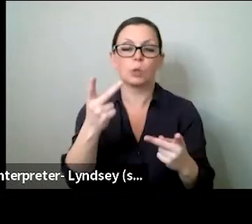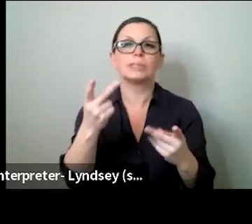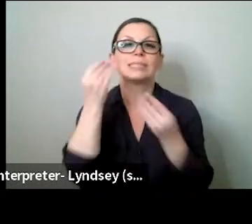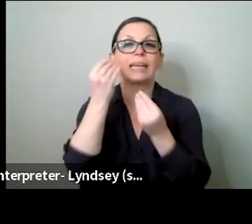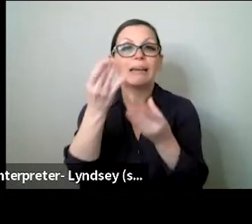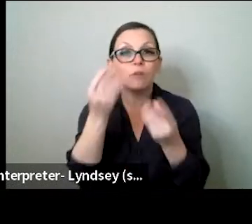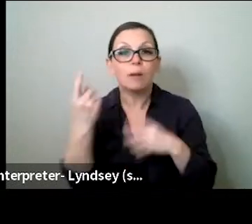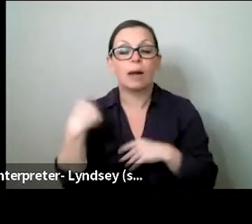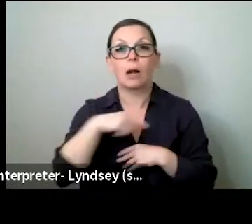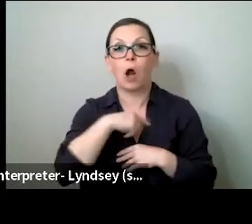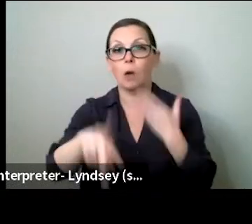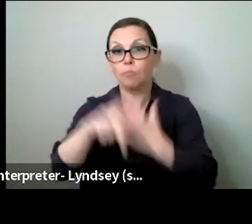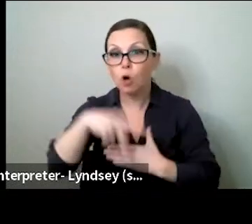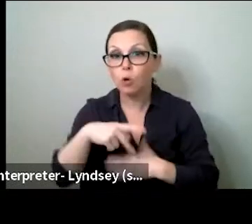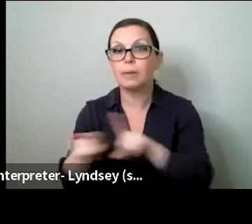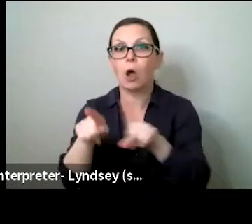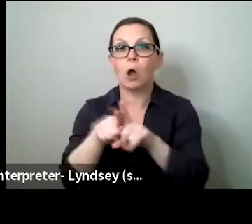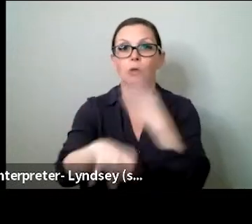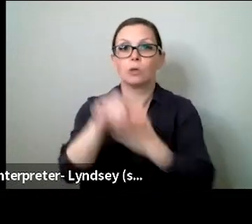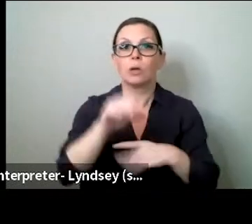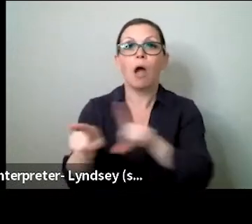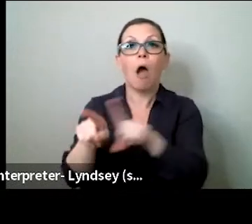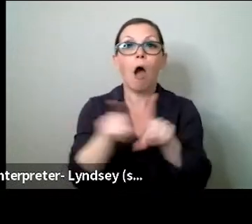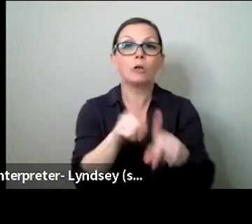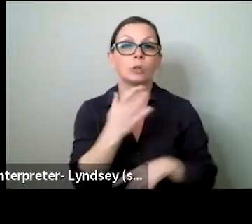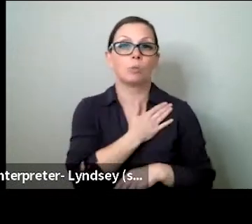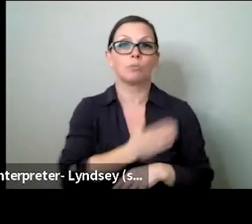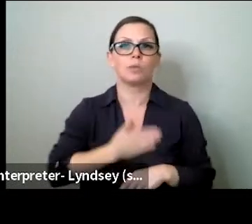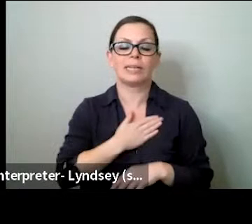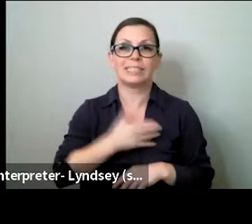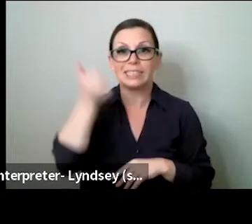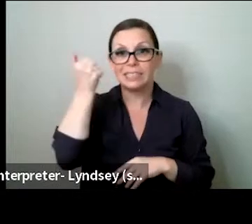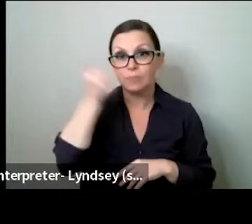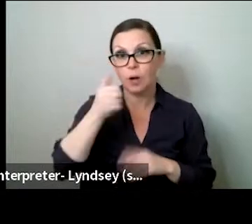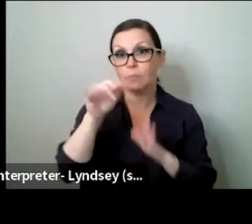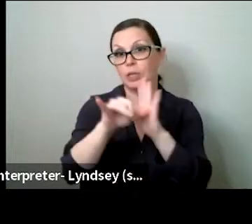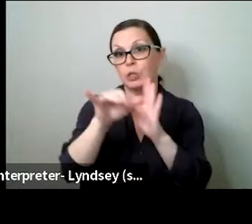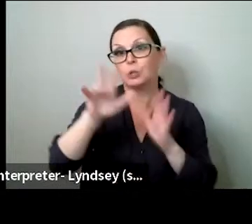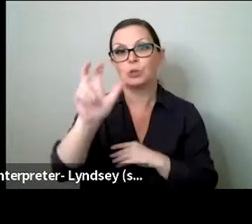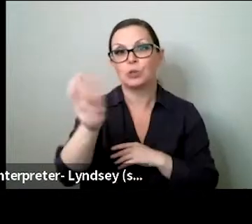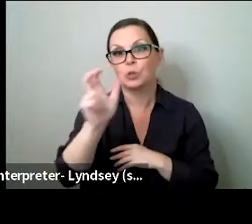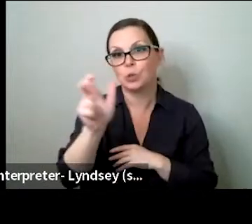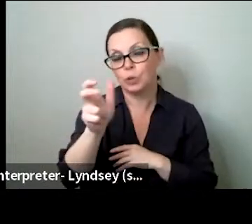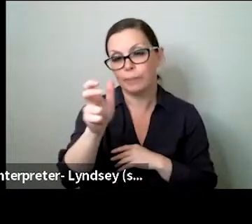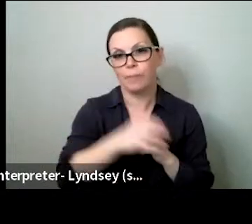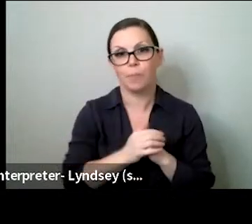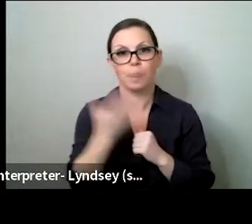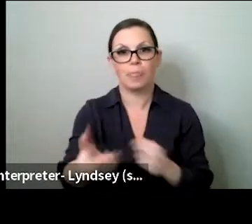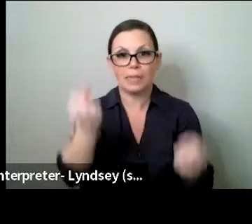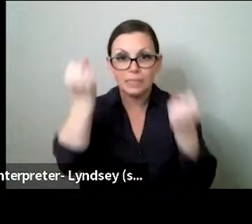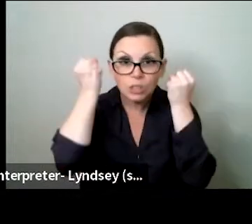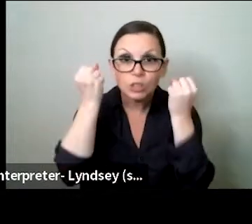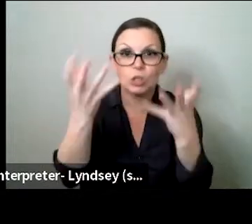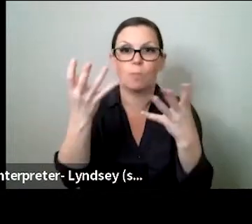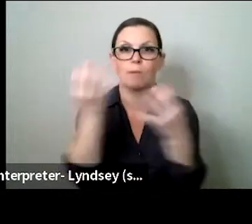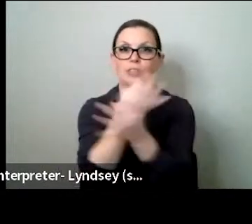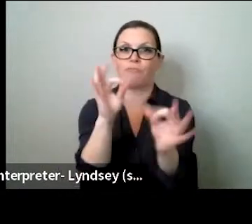and our program calendar. And also please subscribe to our YouTube channel. There's so much free information there,